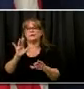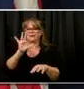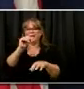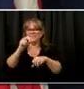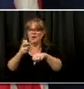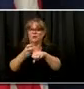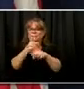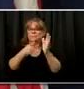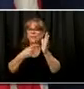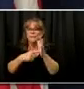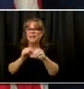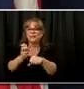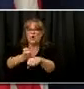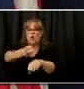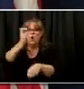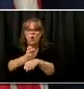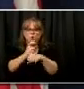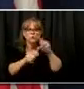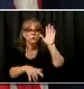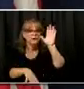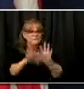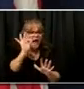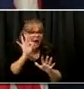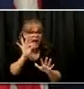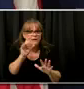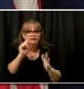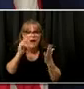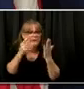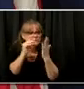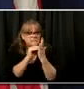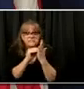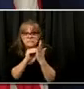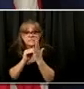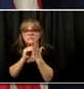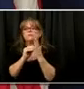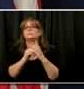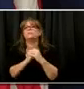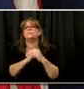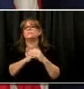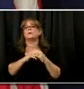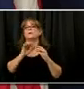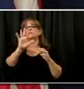and so again coming back to our core message of today is having community members having food